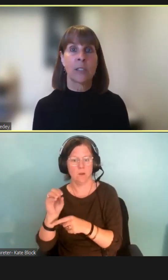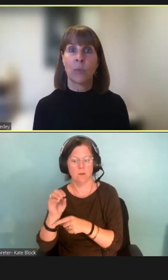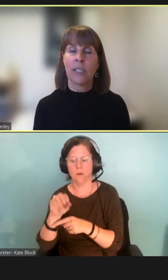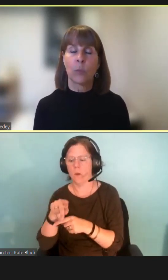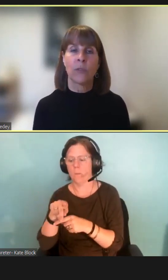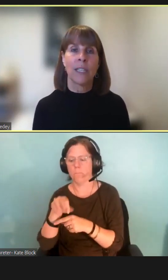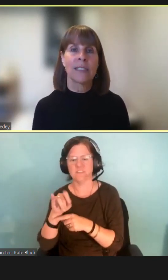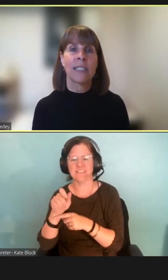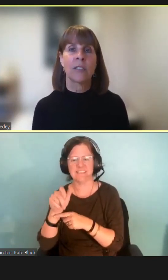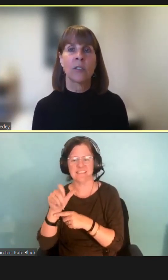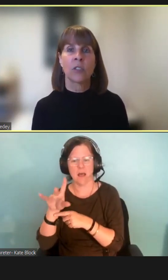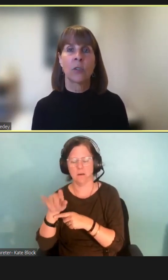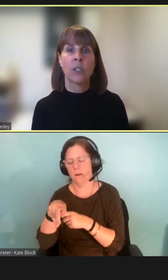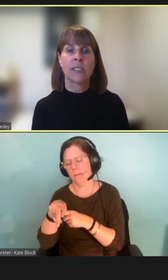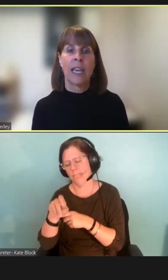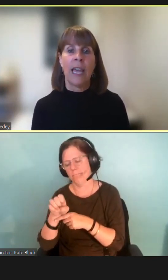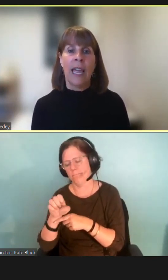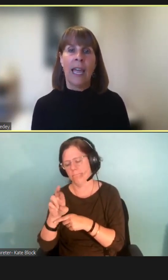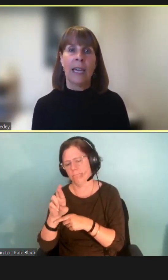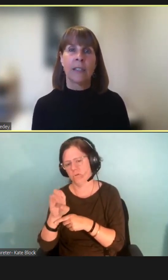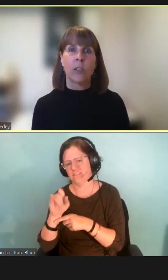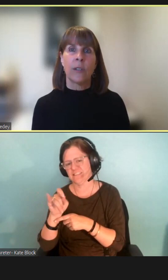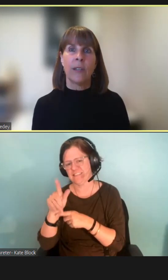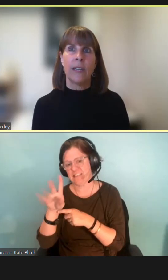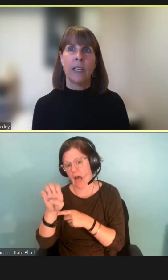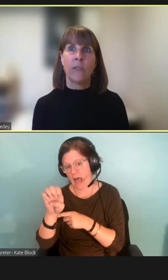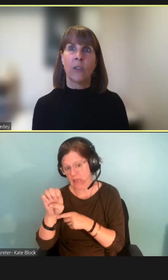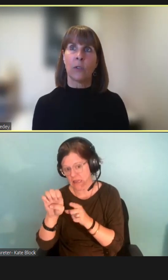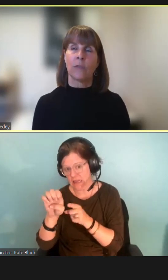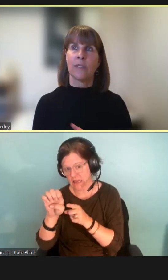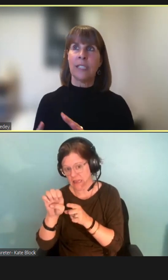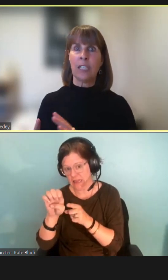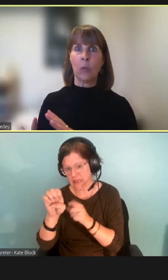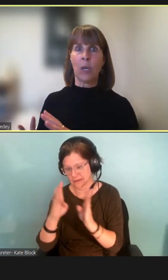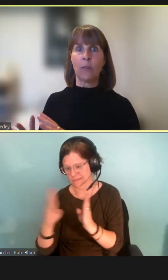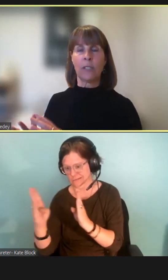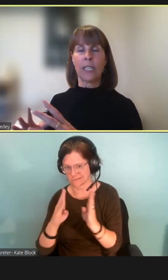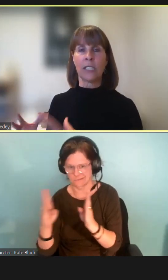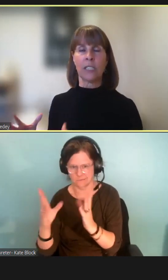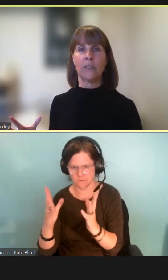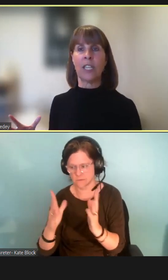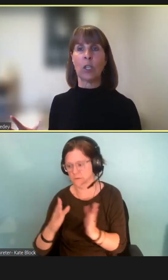tests provide standard scores and if you're thinking about collection of data